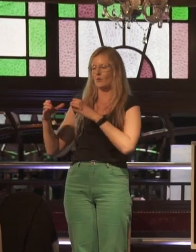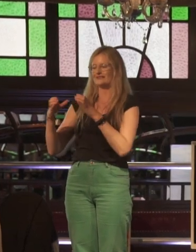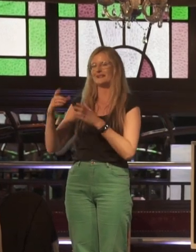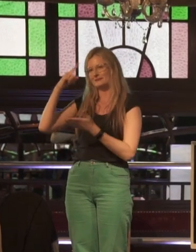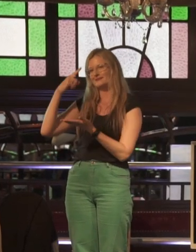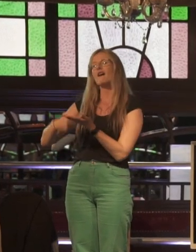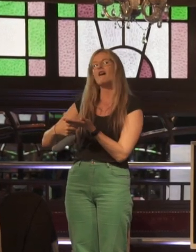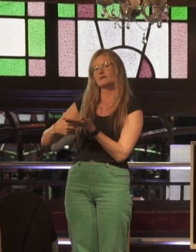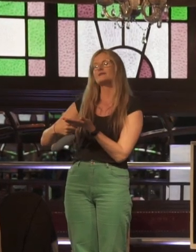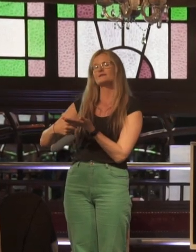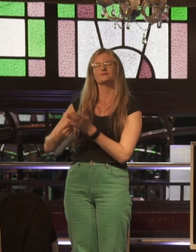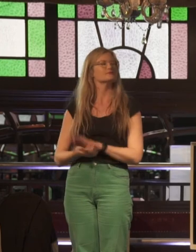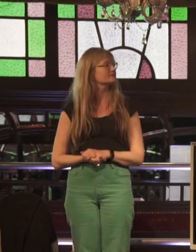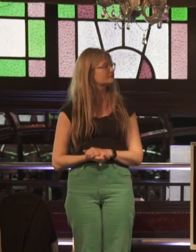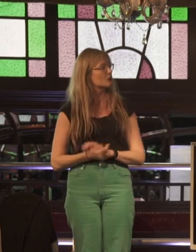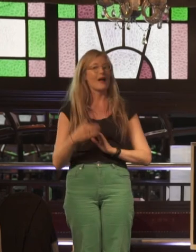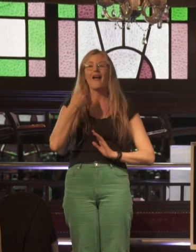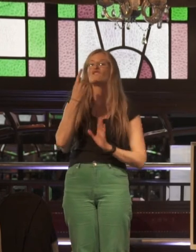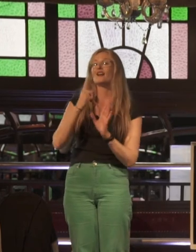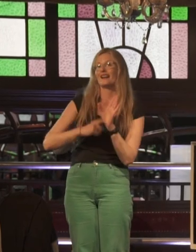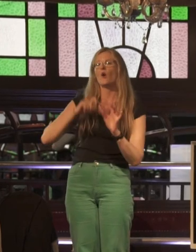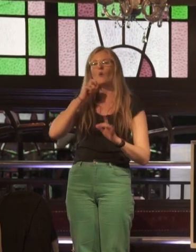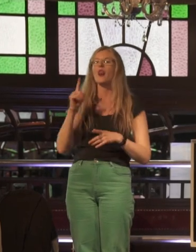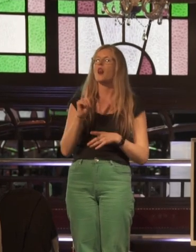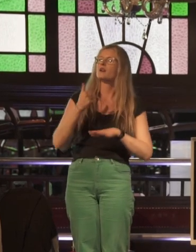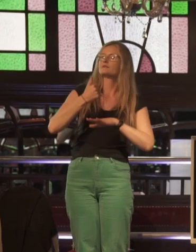And we wanted to do something that we're going to do every year, which is a Lifetime Achievement Award.